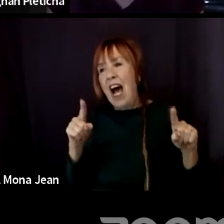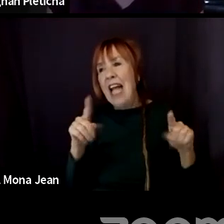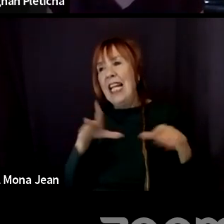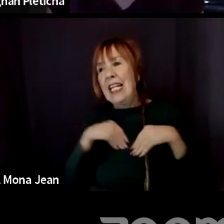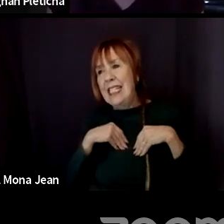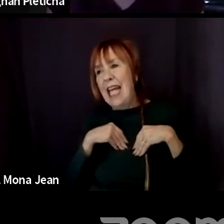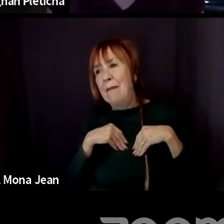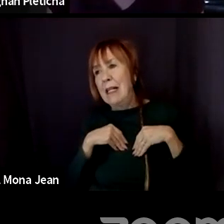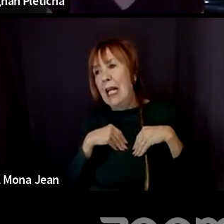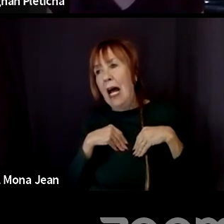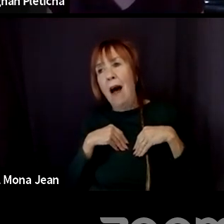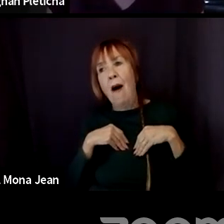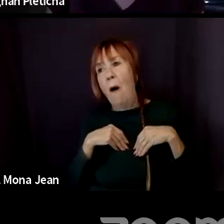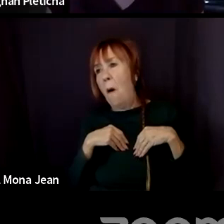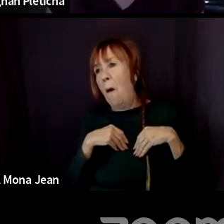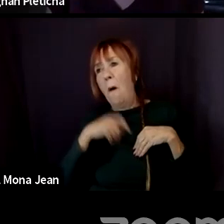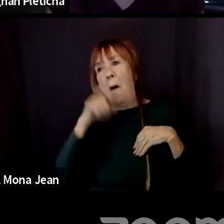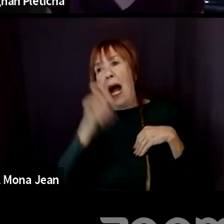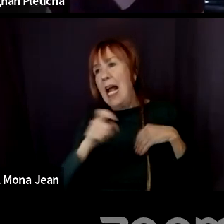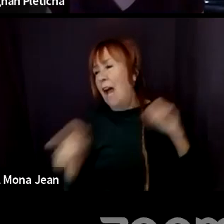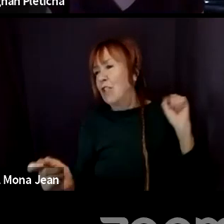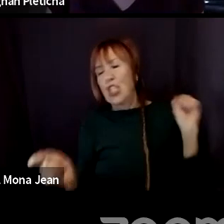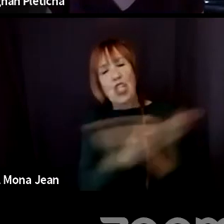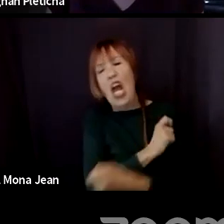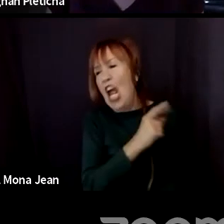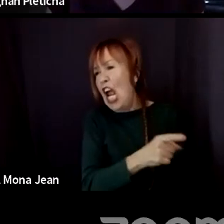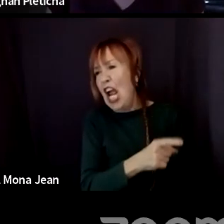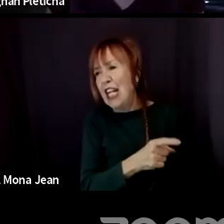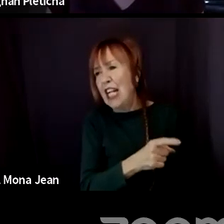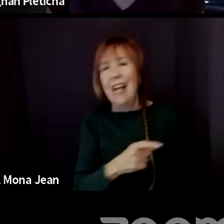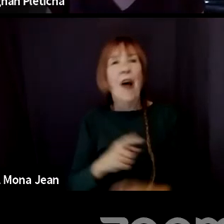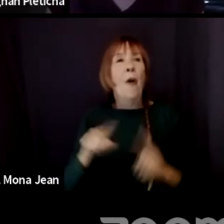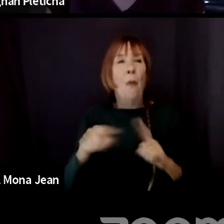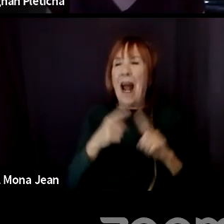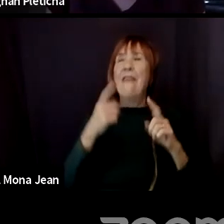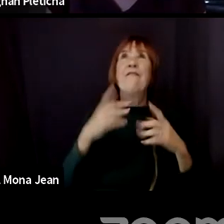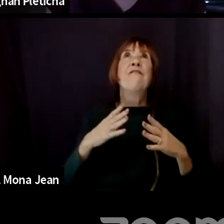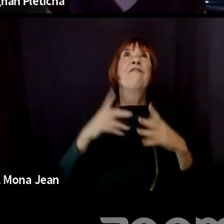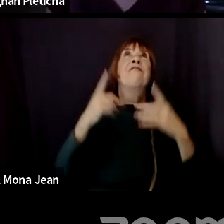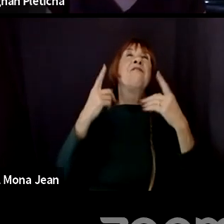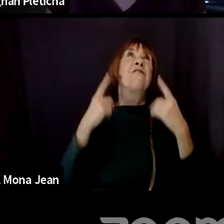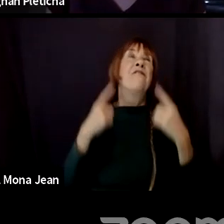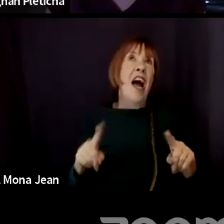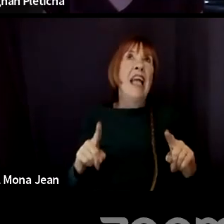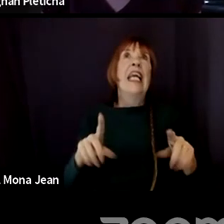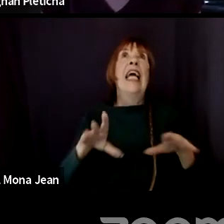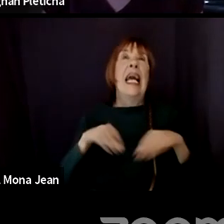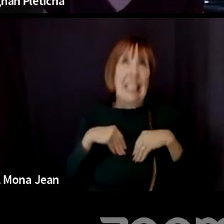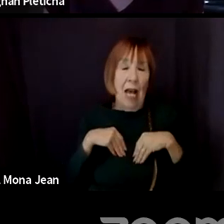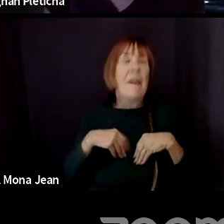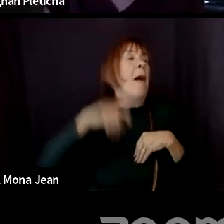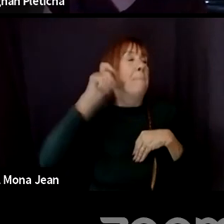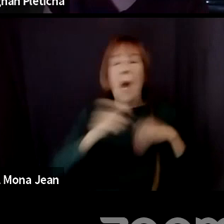but I'm like, this is so good, this is so mean, ah, and I gave it to people to read they're like fuck dude